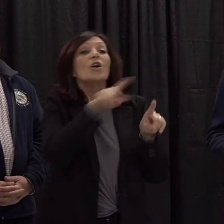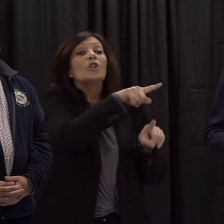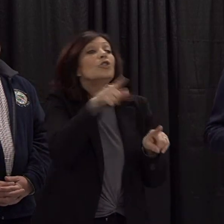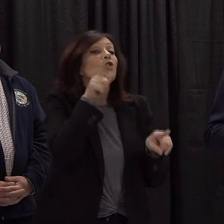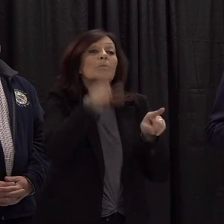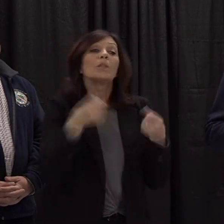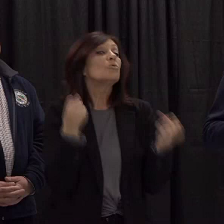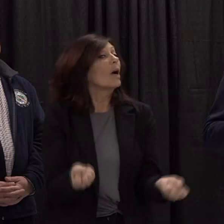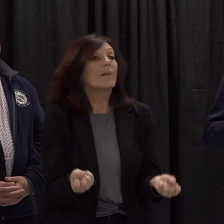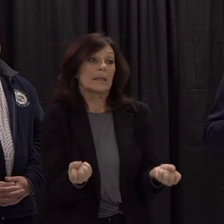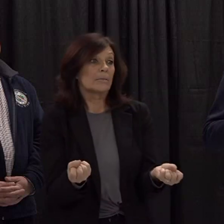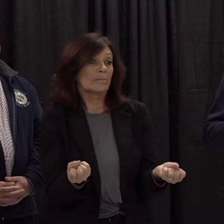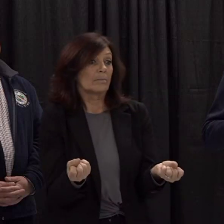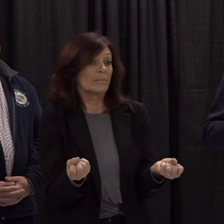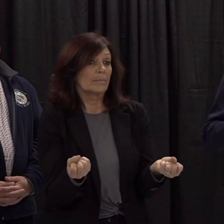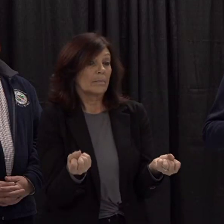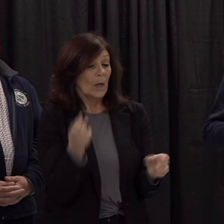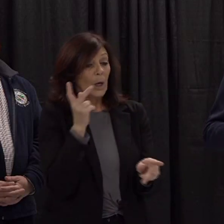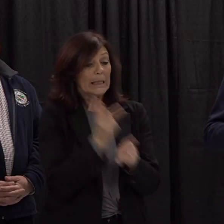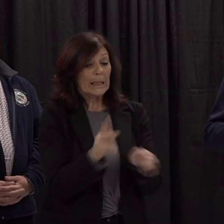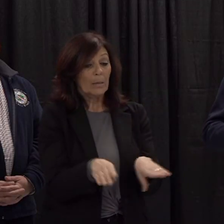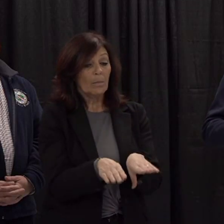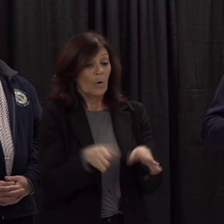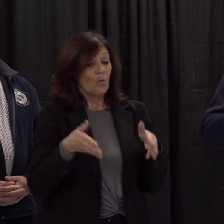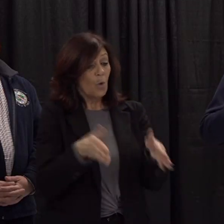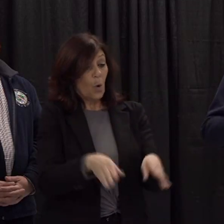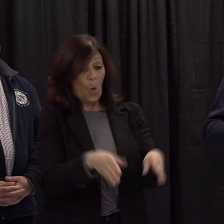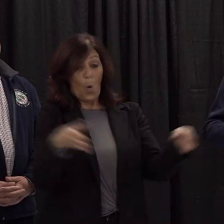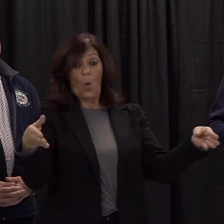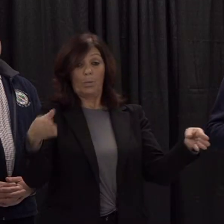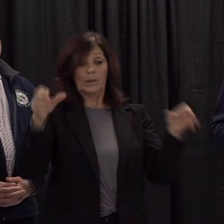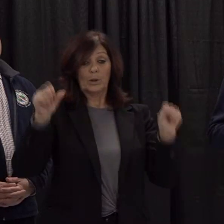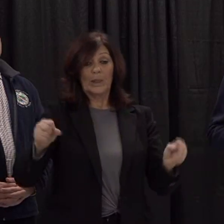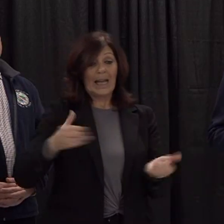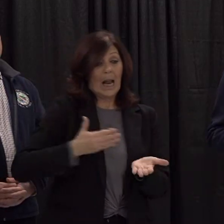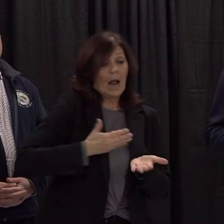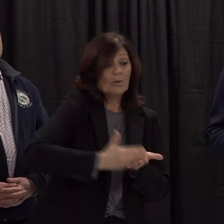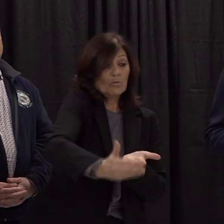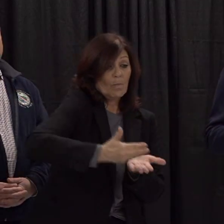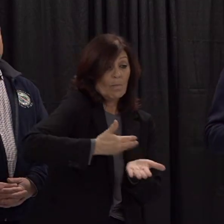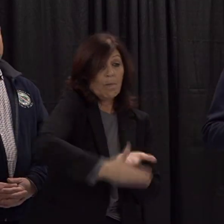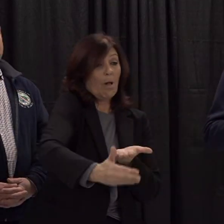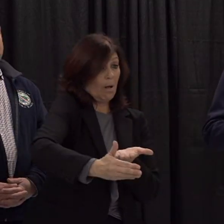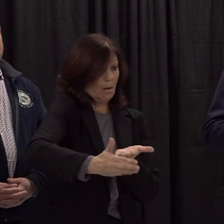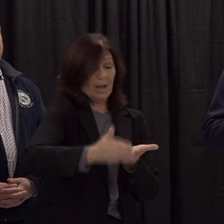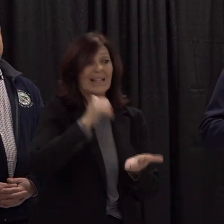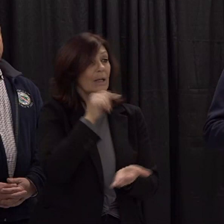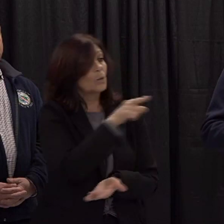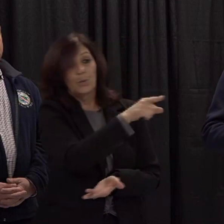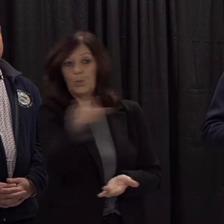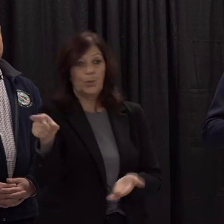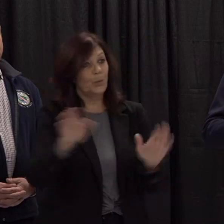We're keeping those roads open so that we can get through this as quickly as possible. We're not keeping them open so you can